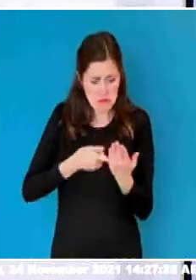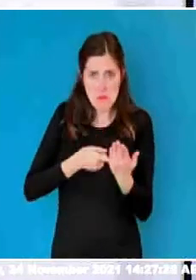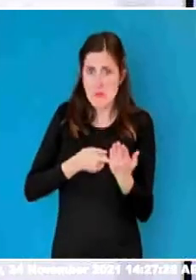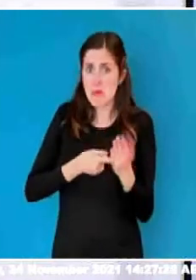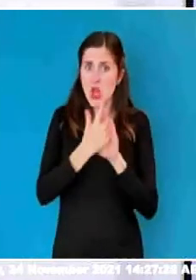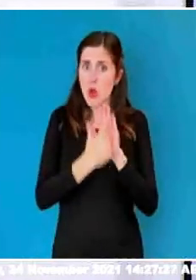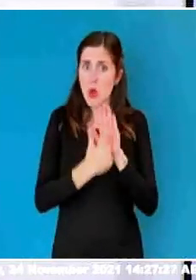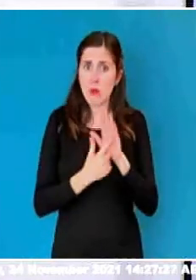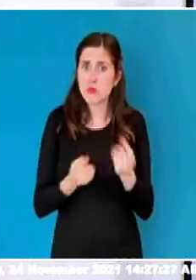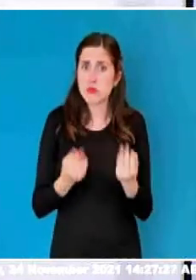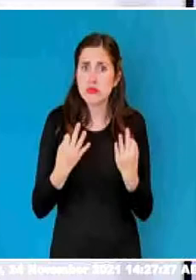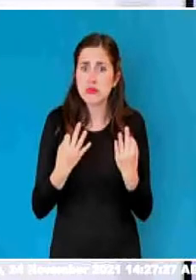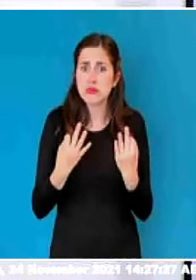So can you explain the basis of your statement?